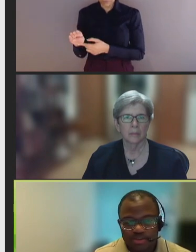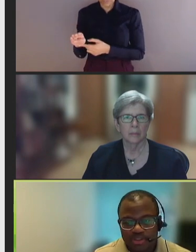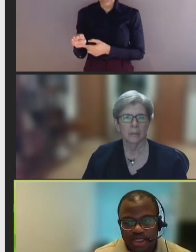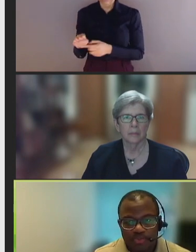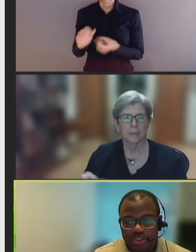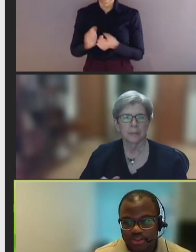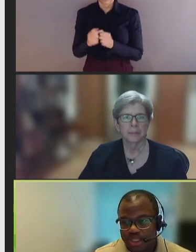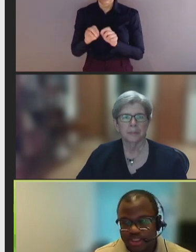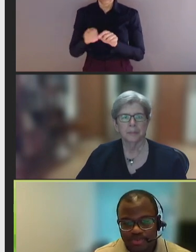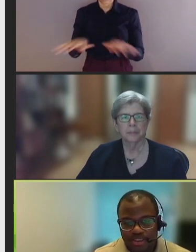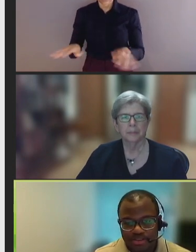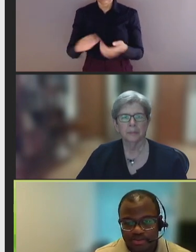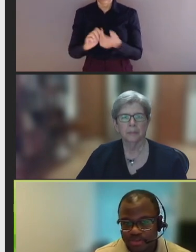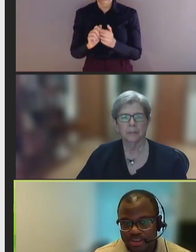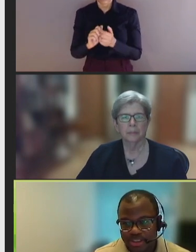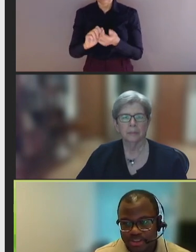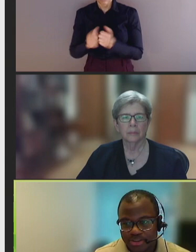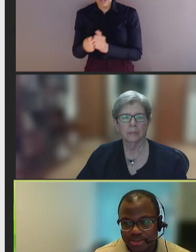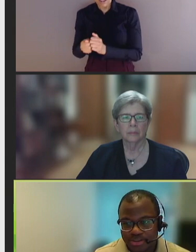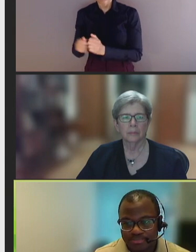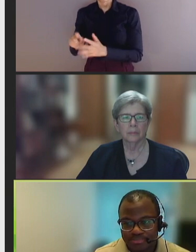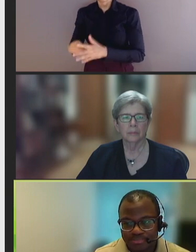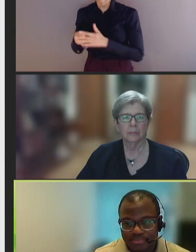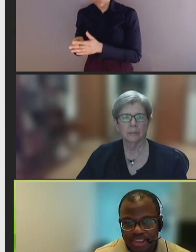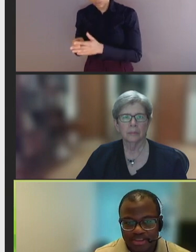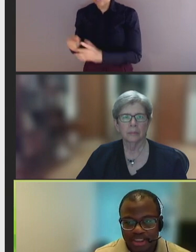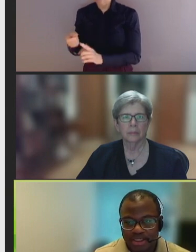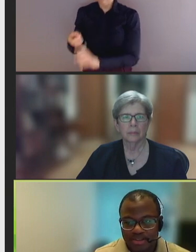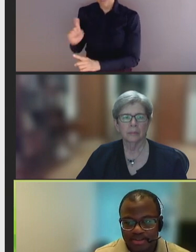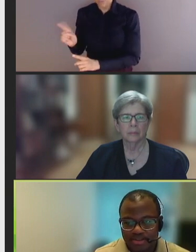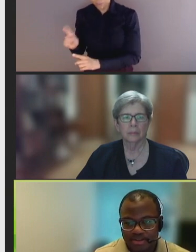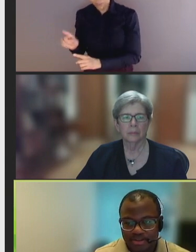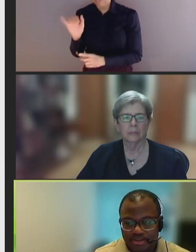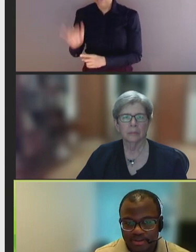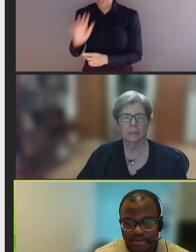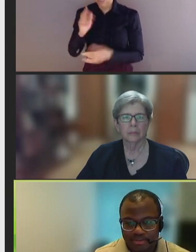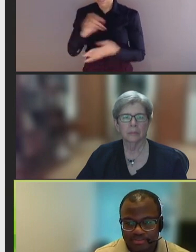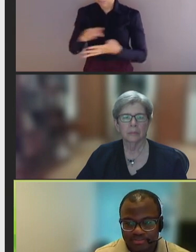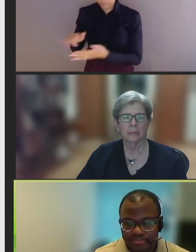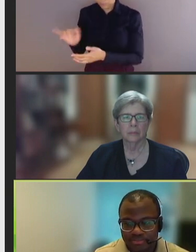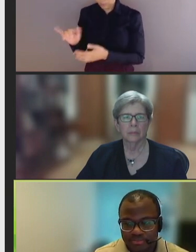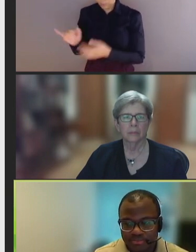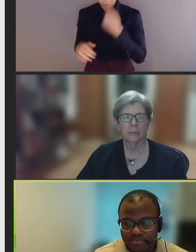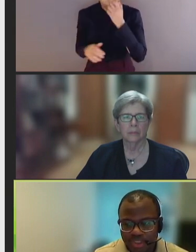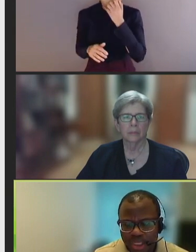of the operational aspects in your discussions. Next slide.